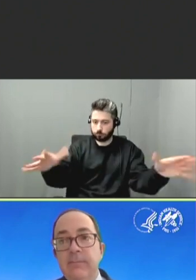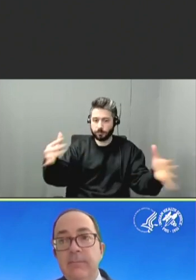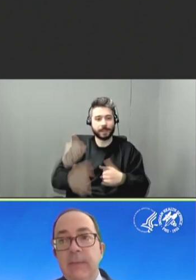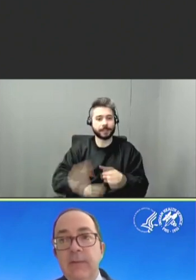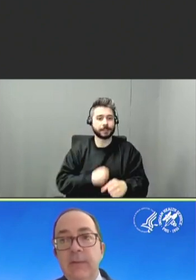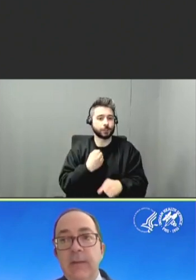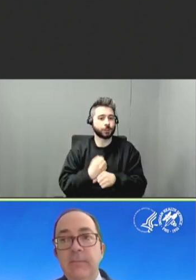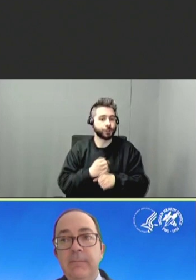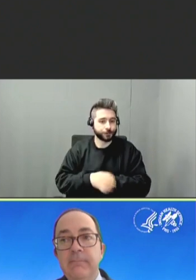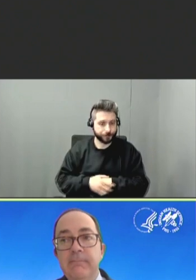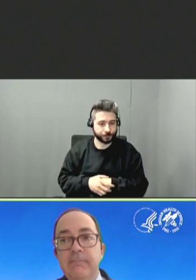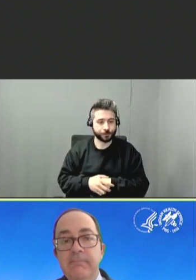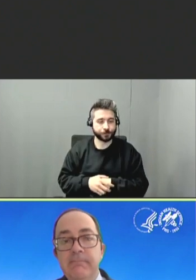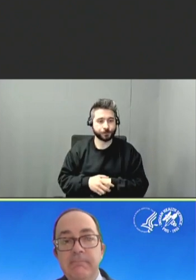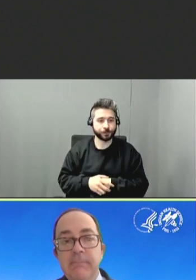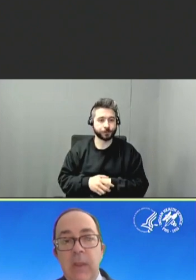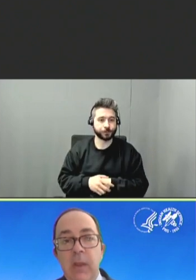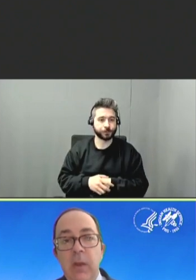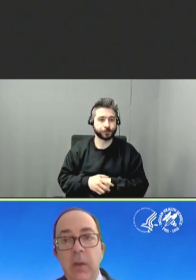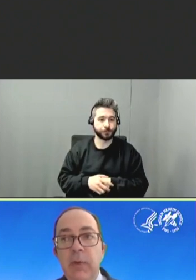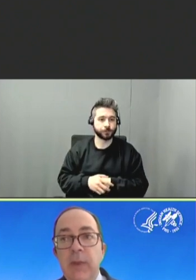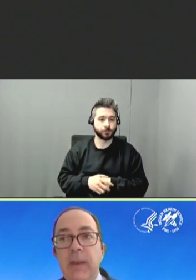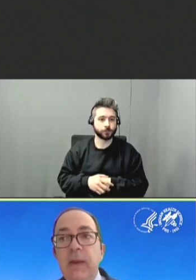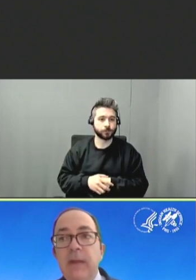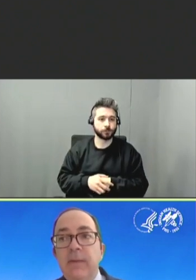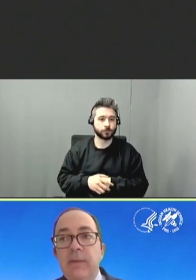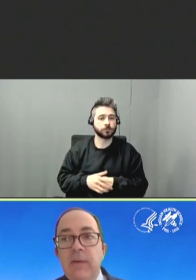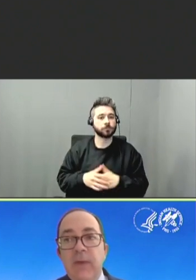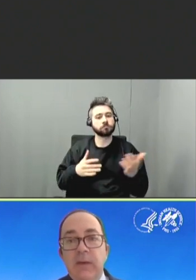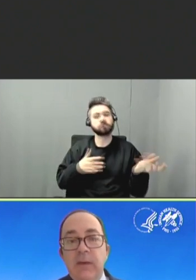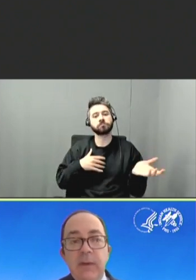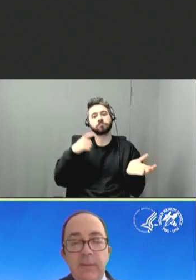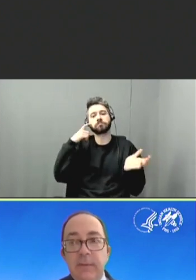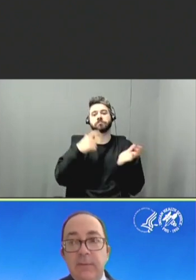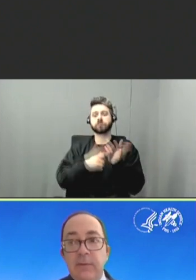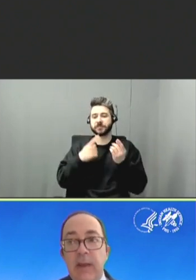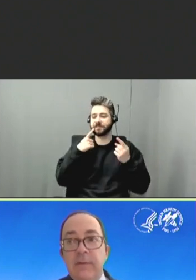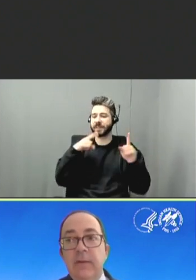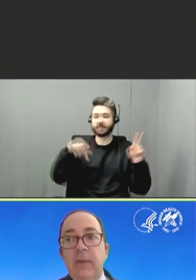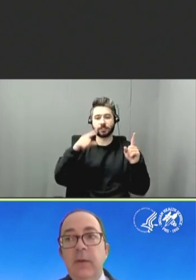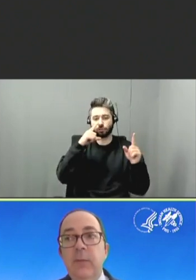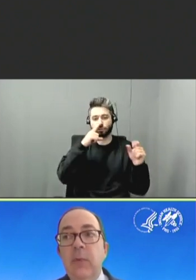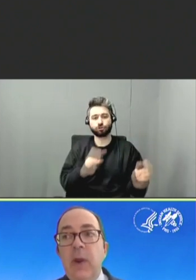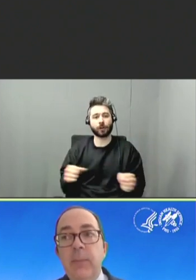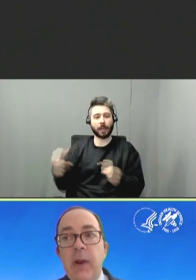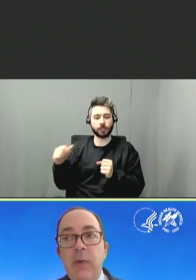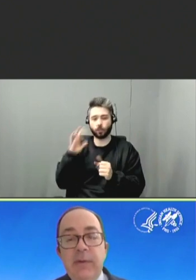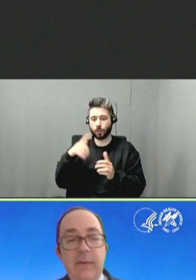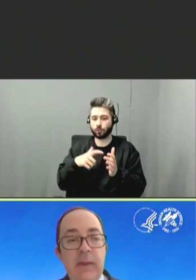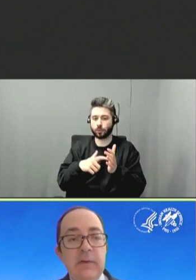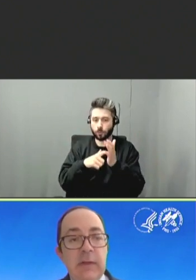Next slide. We recognize that the effectiveness of this strategy is going to require prioritization